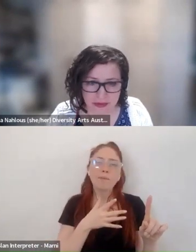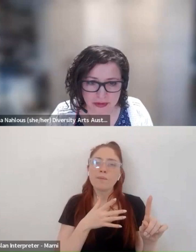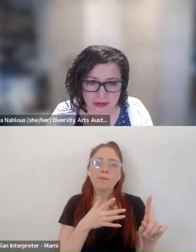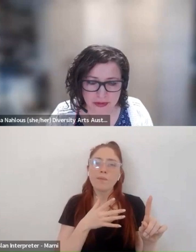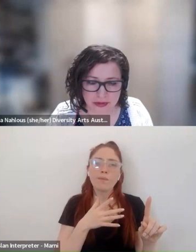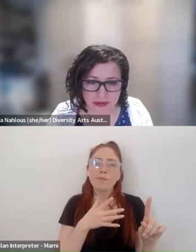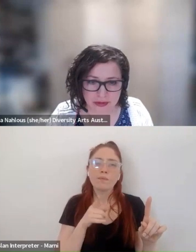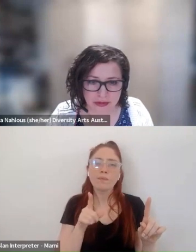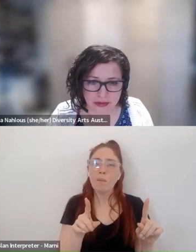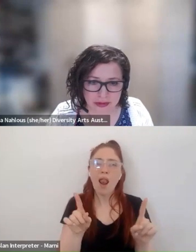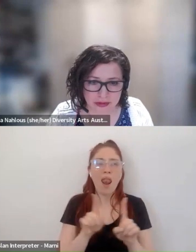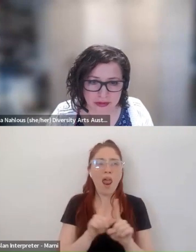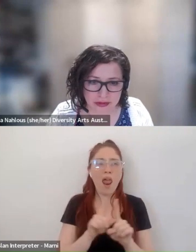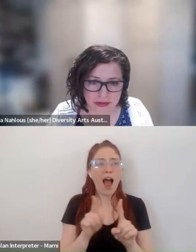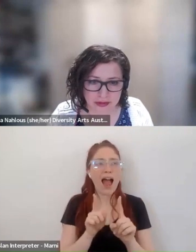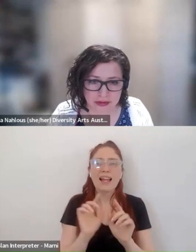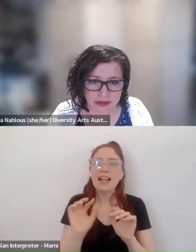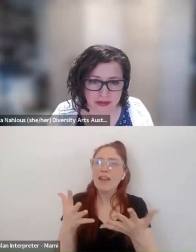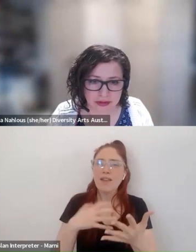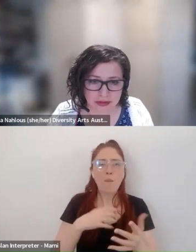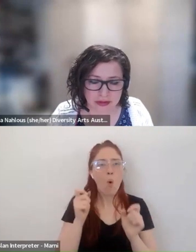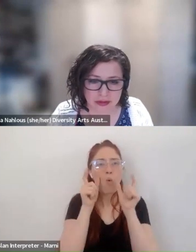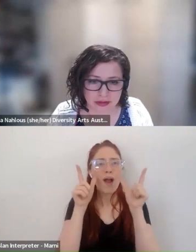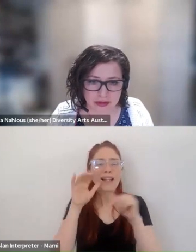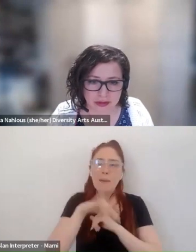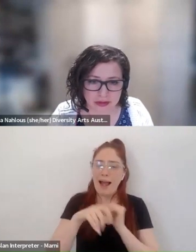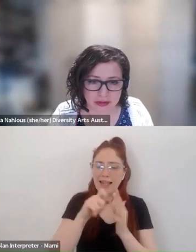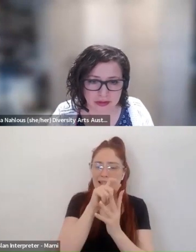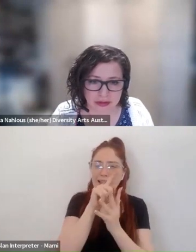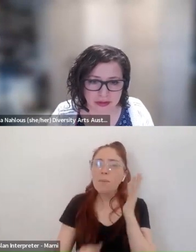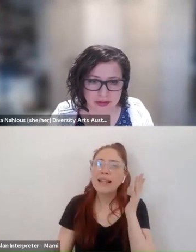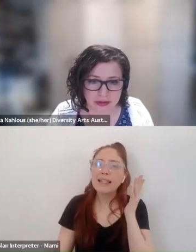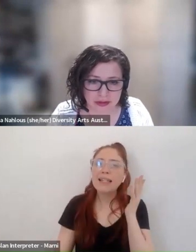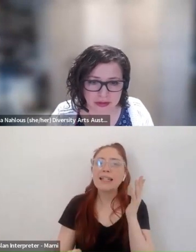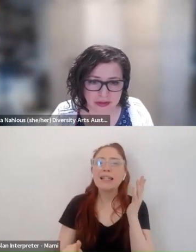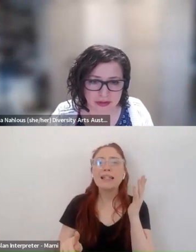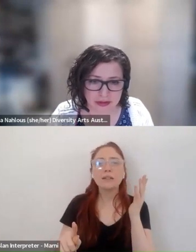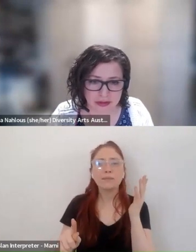literacy in a way so that they can, I suppose it's feels